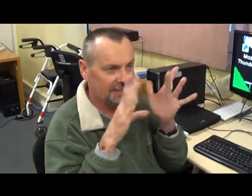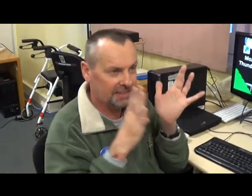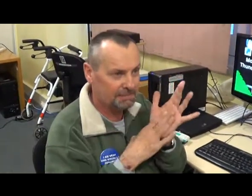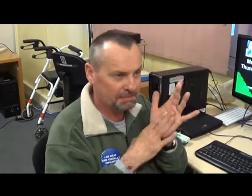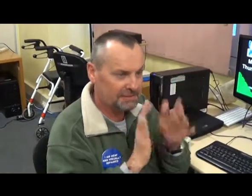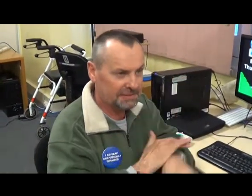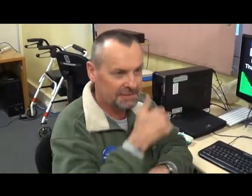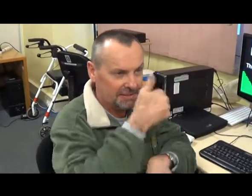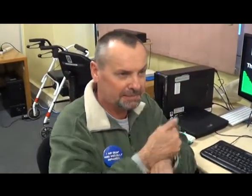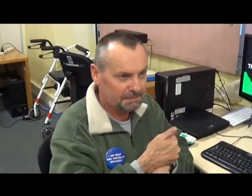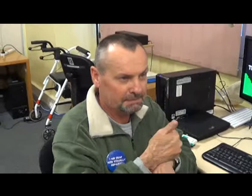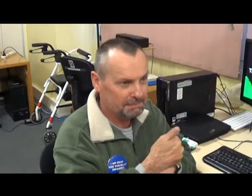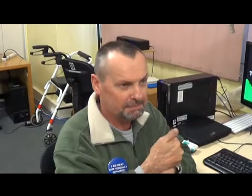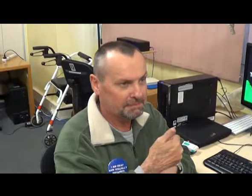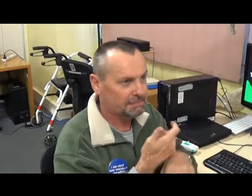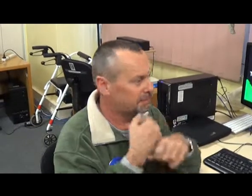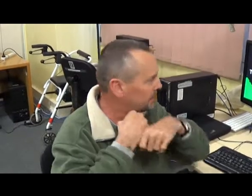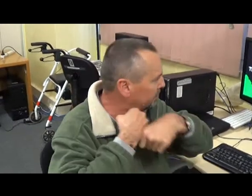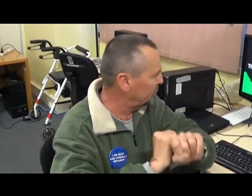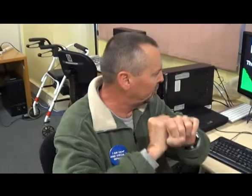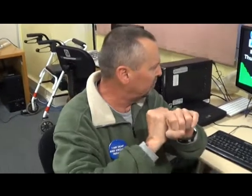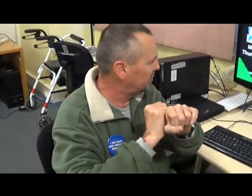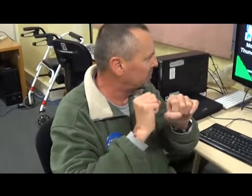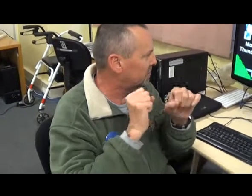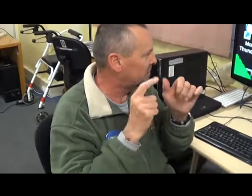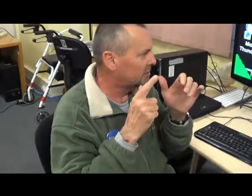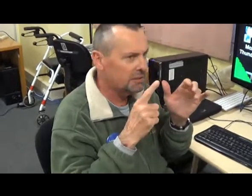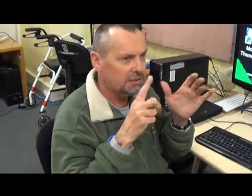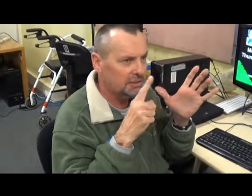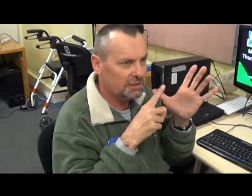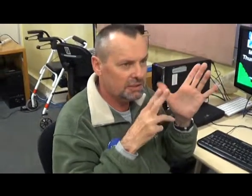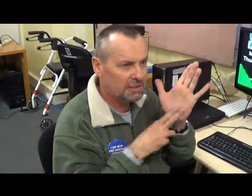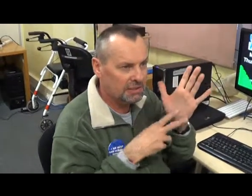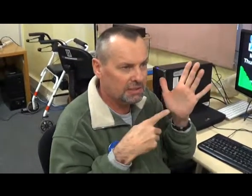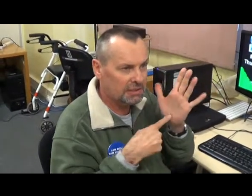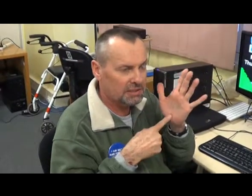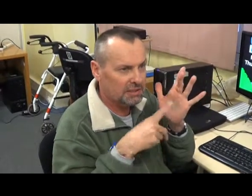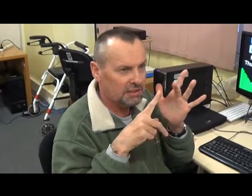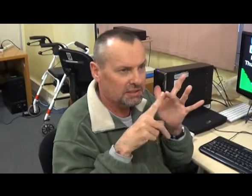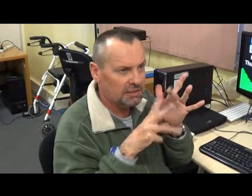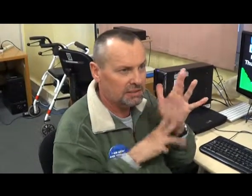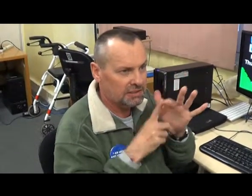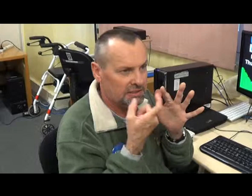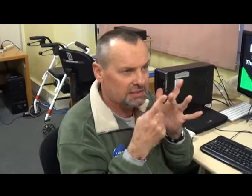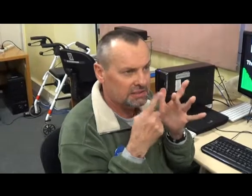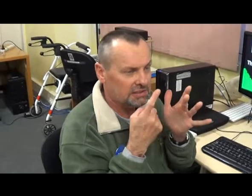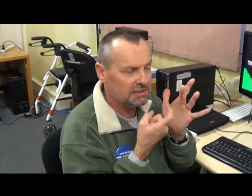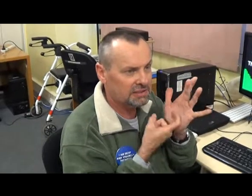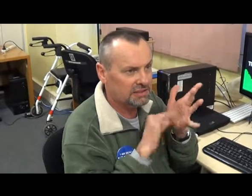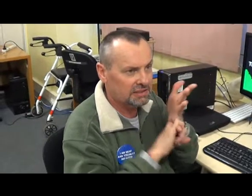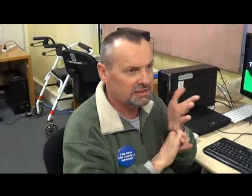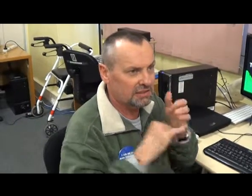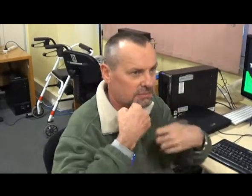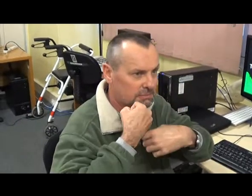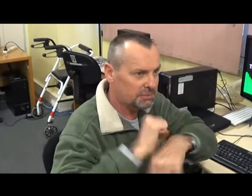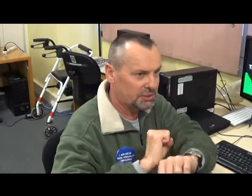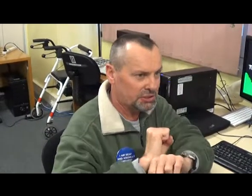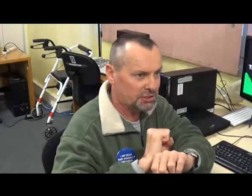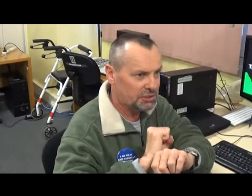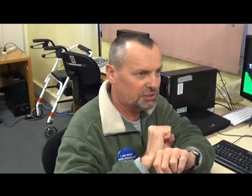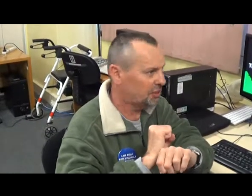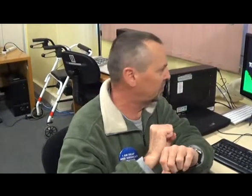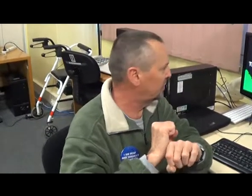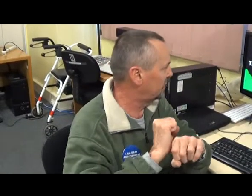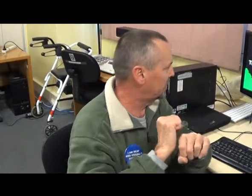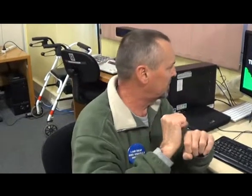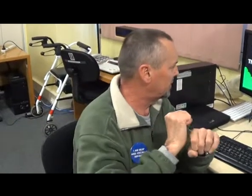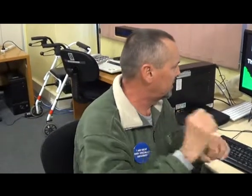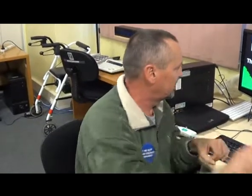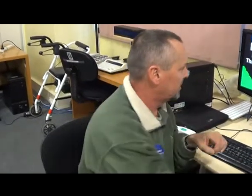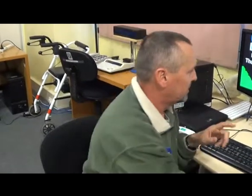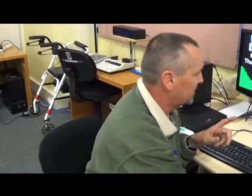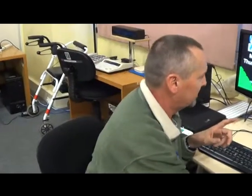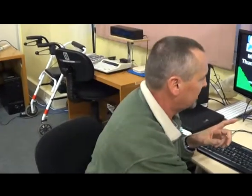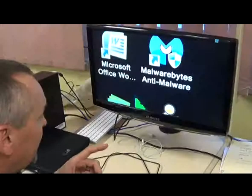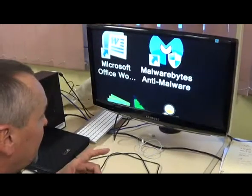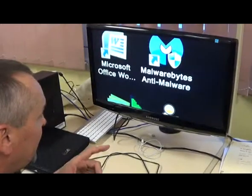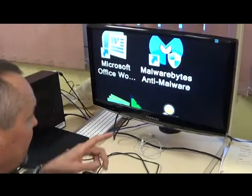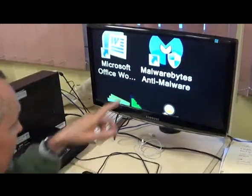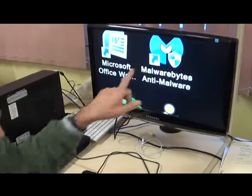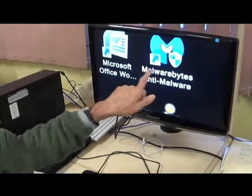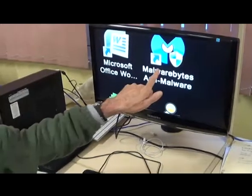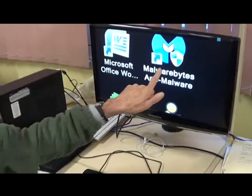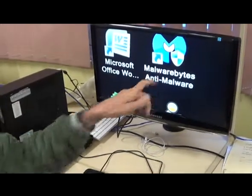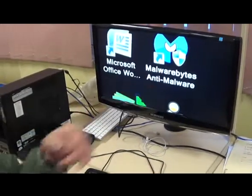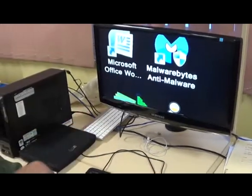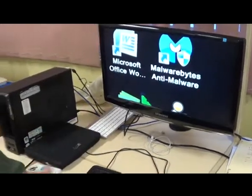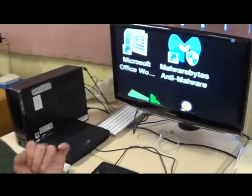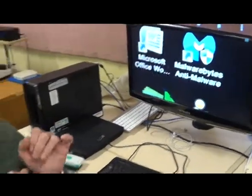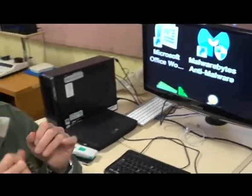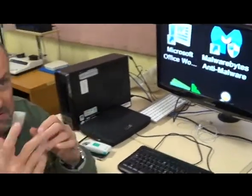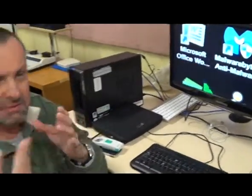I have AOL instant messenger set up and I also have anti virus protection.